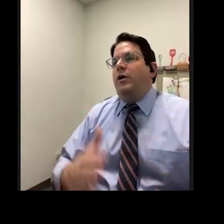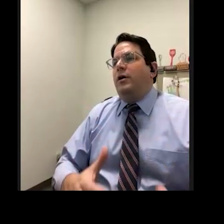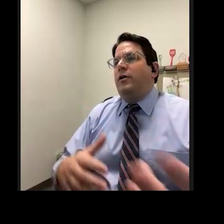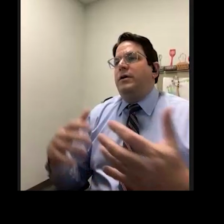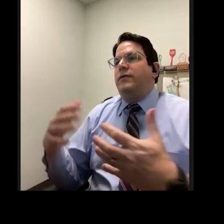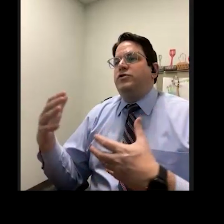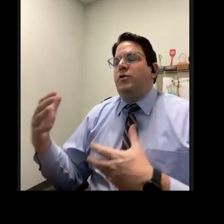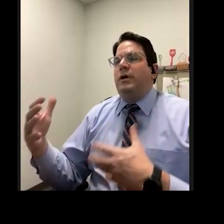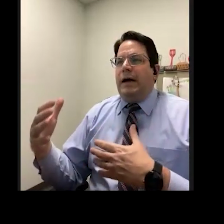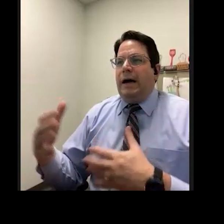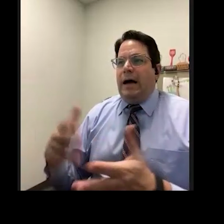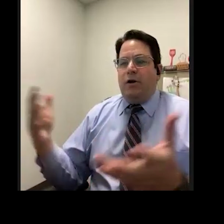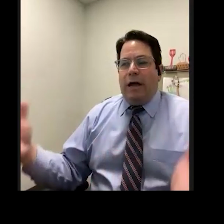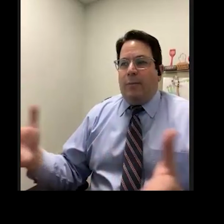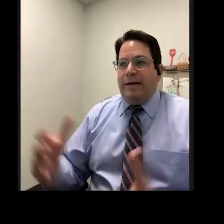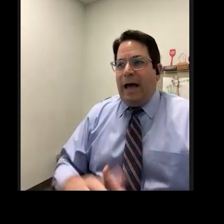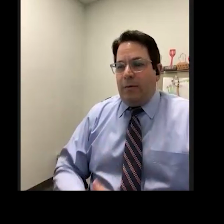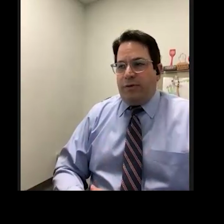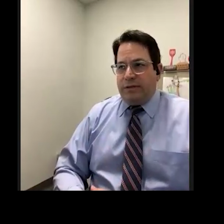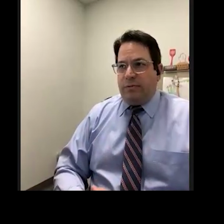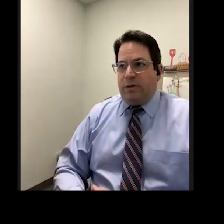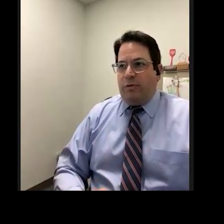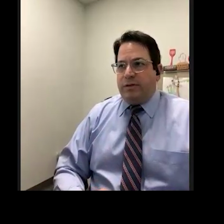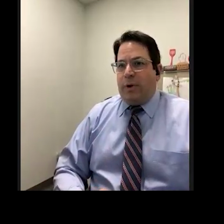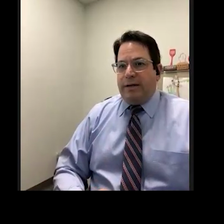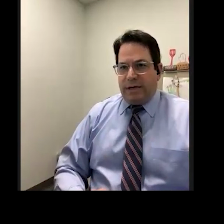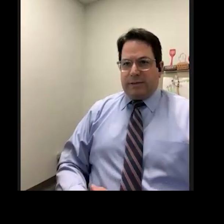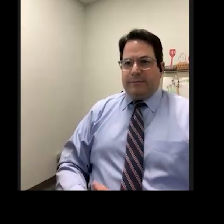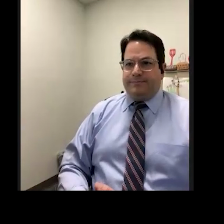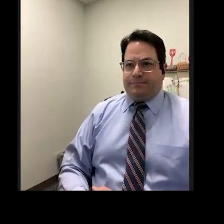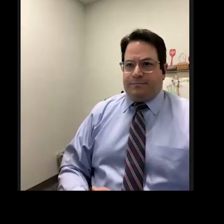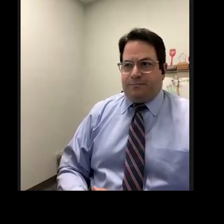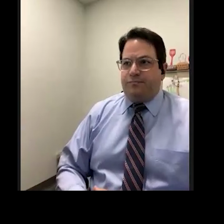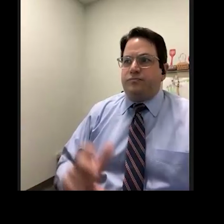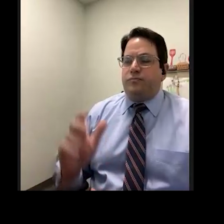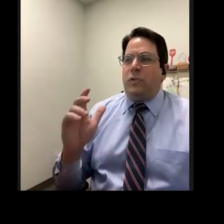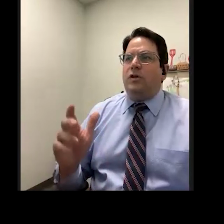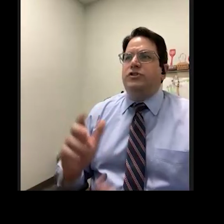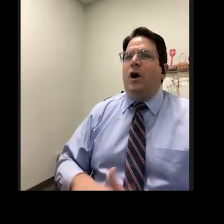If you are a younger individual, I know I help my dad with this process.